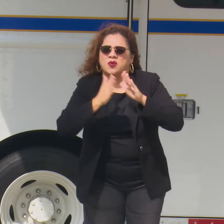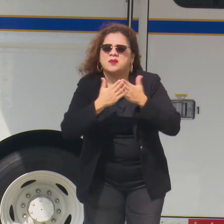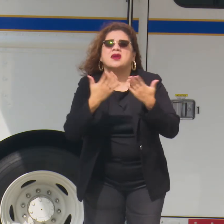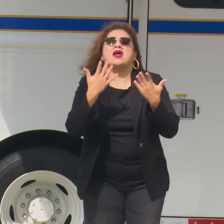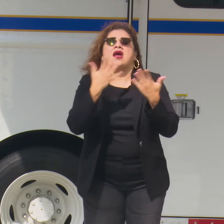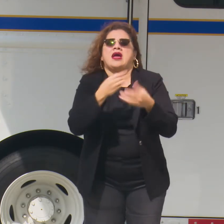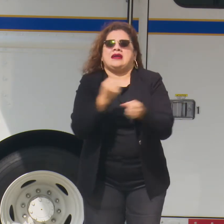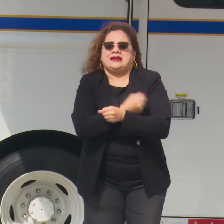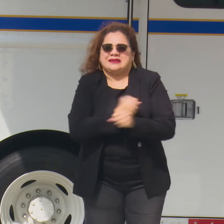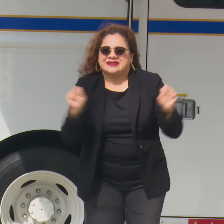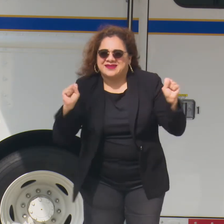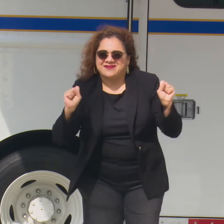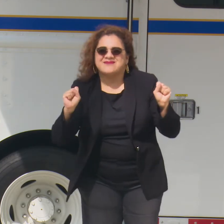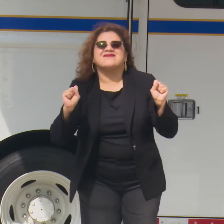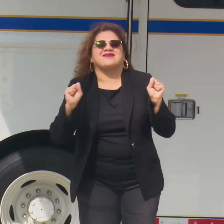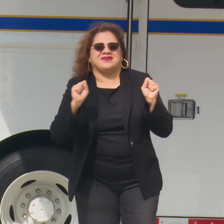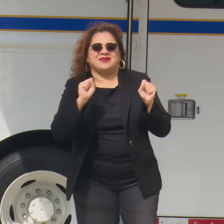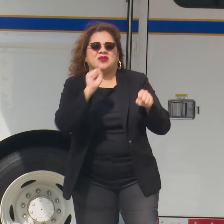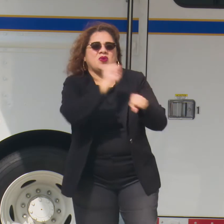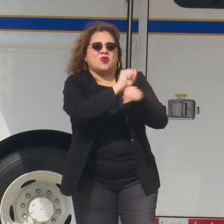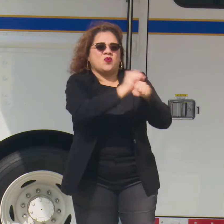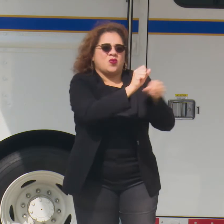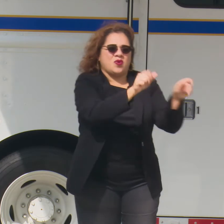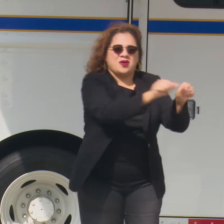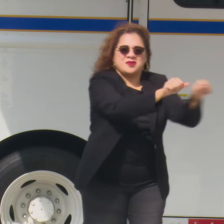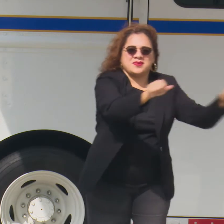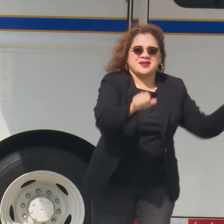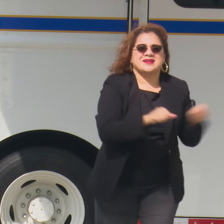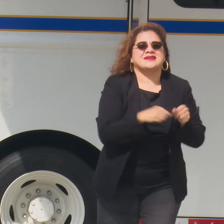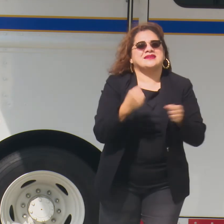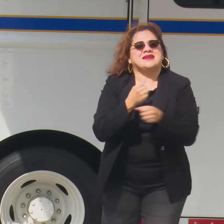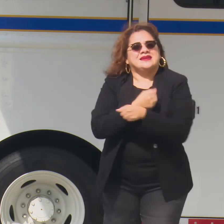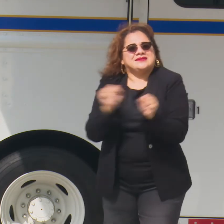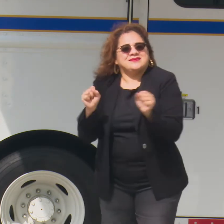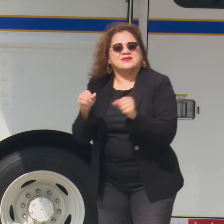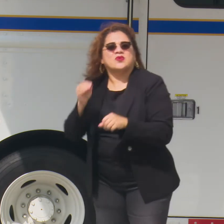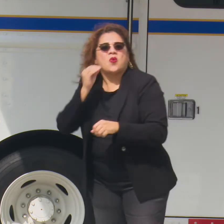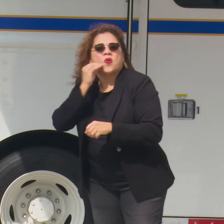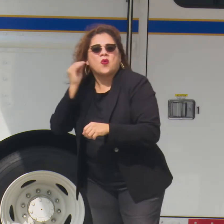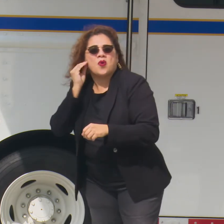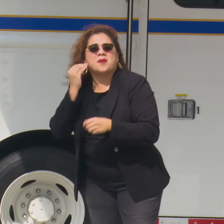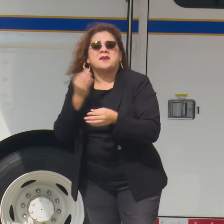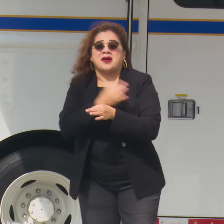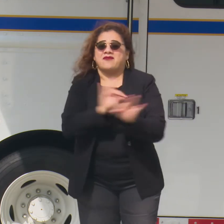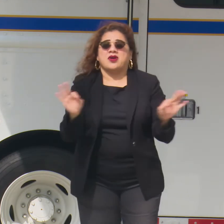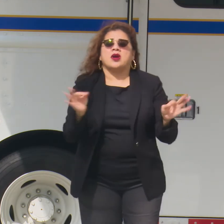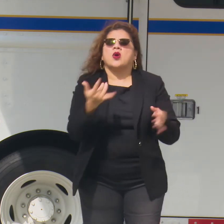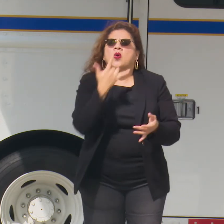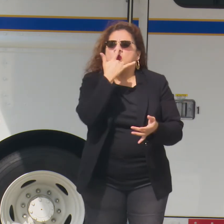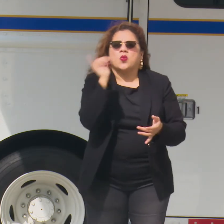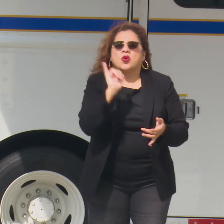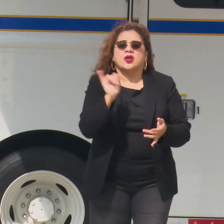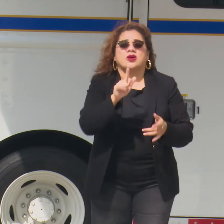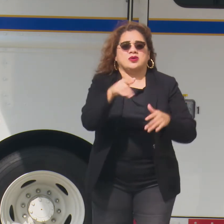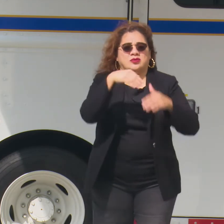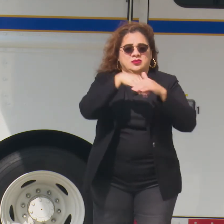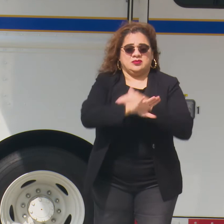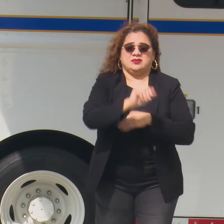their workforce. It's free and it only takes a couple minutes so here's how it works. The mobile testing site will provide a